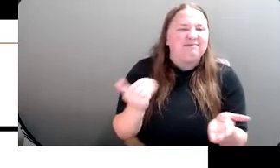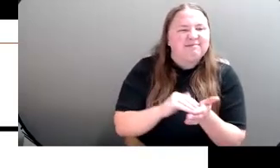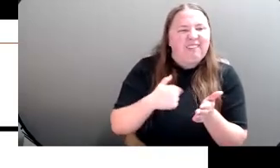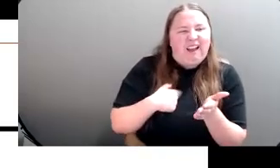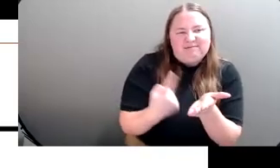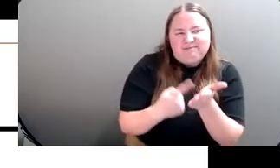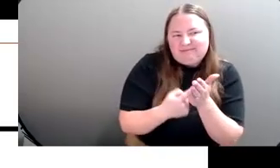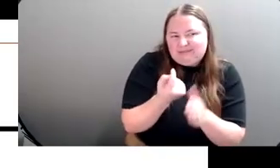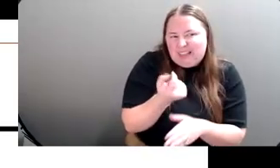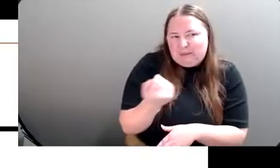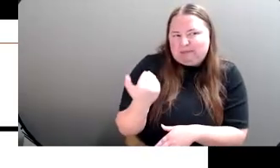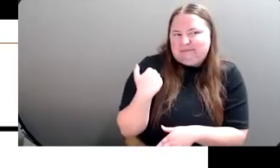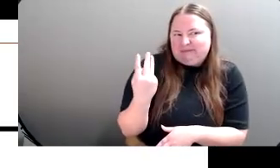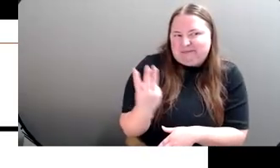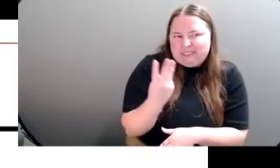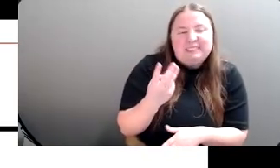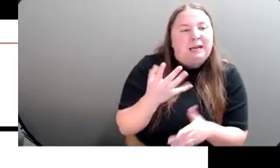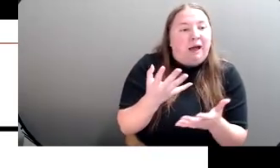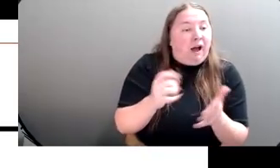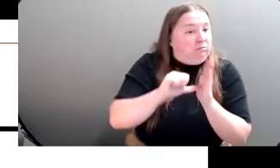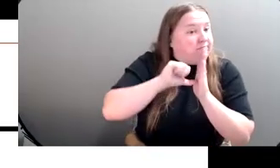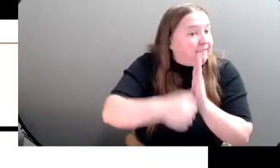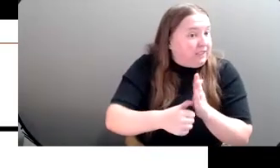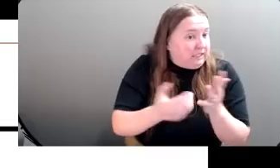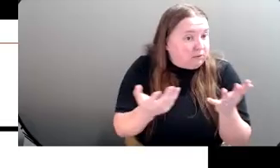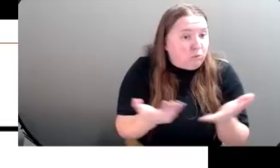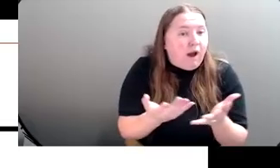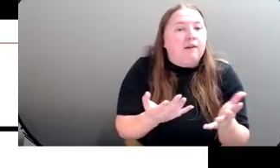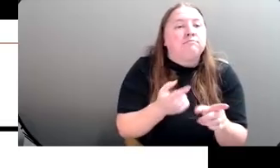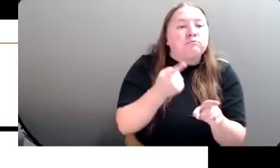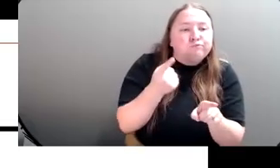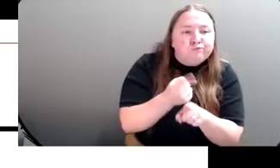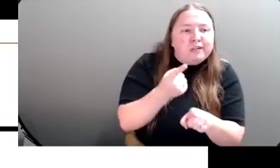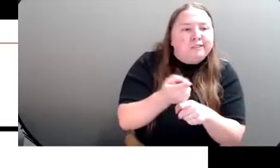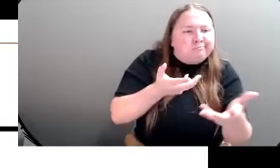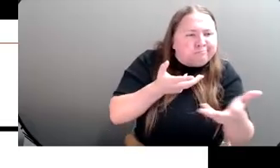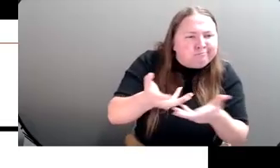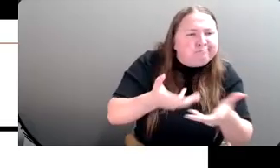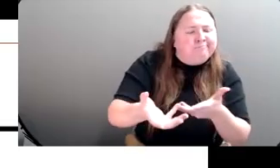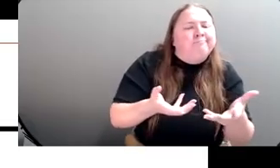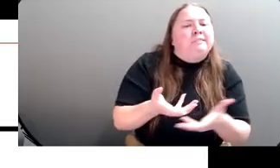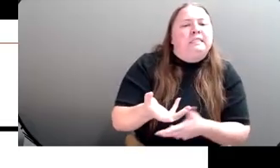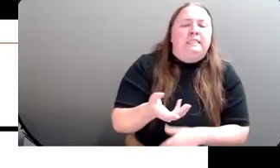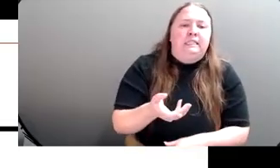but I do want to emphasize, that regular and substantive interaction is,